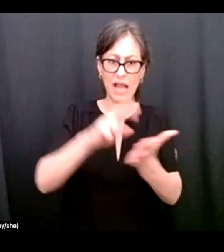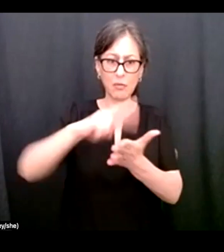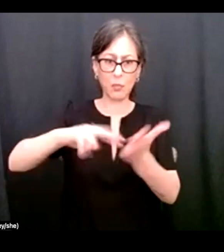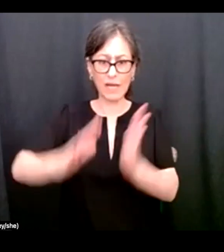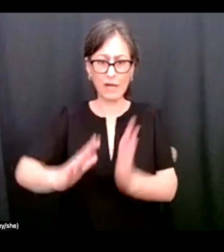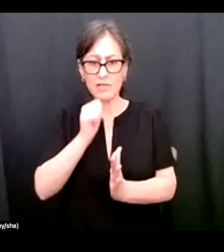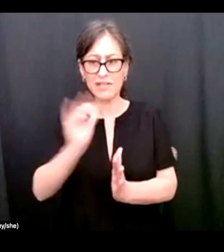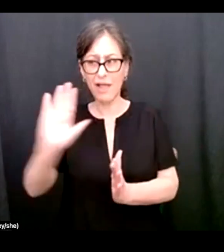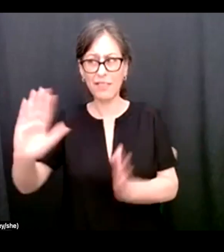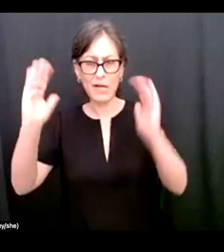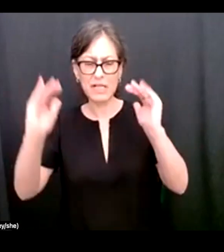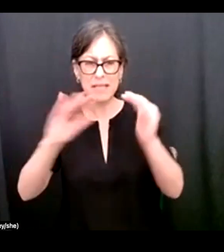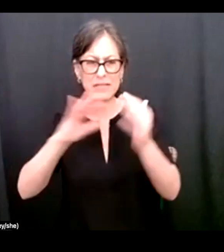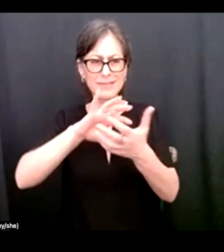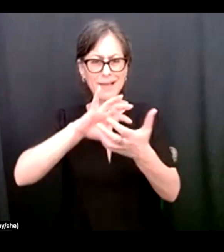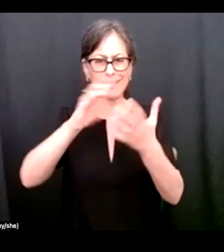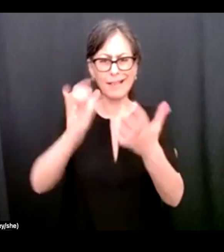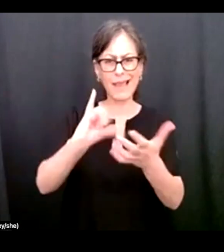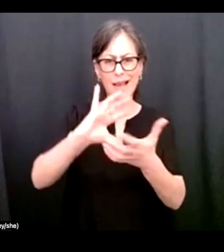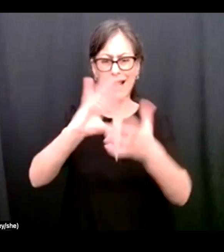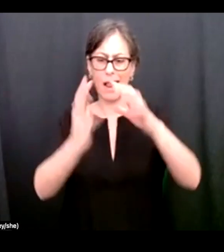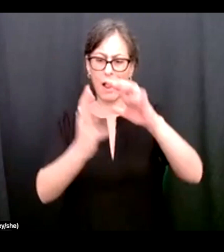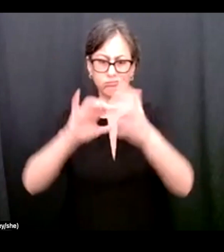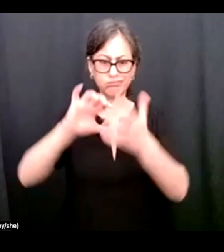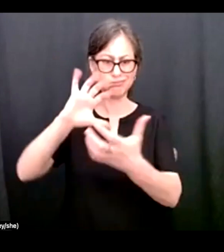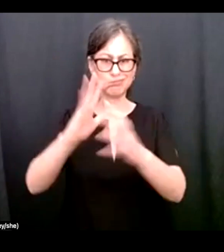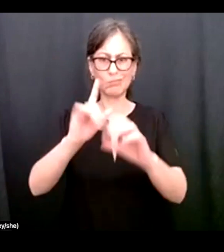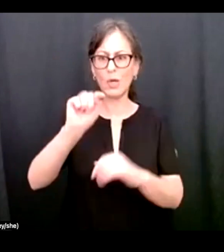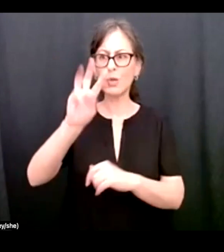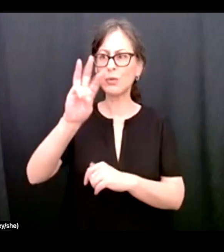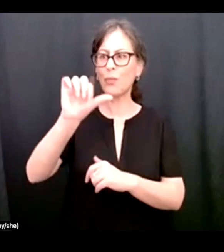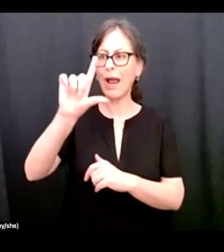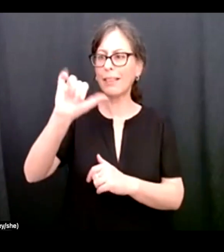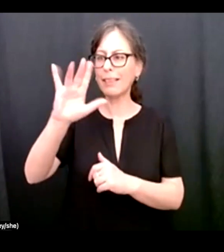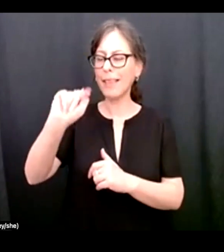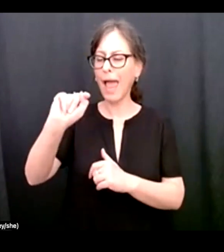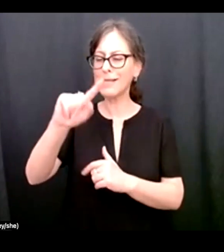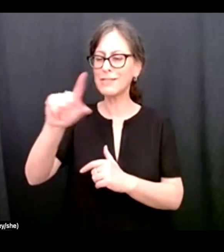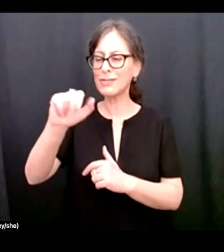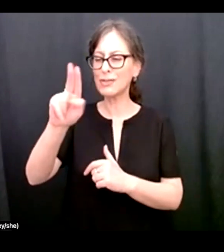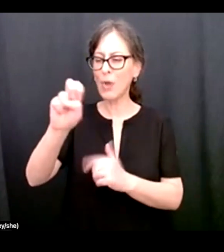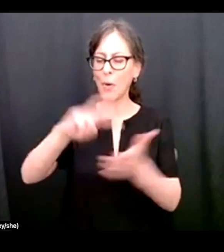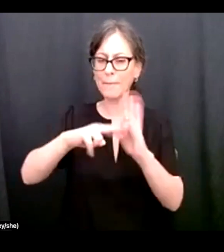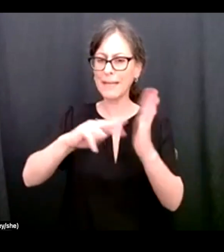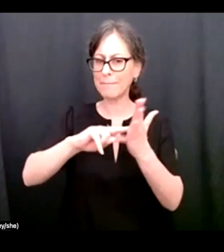this kind of amorphous or kind of Twilight Zone of where meaning is. It’s virtually suspended.